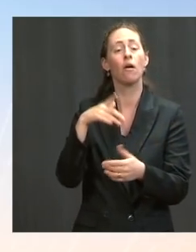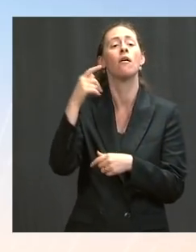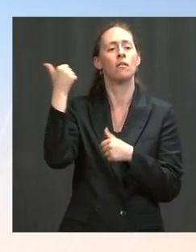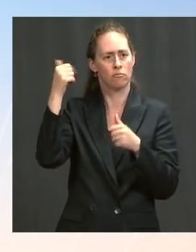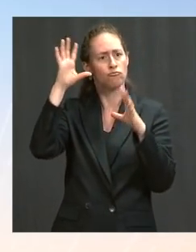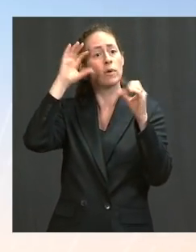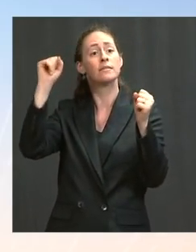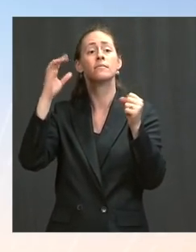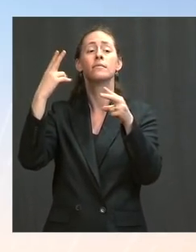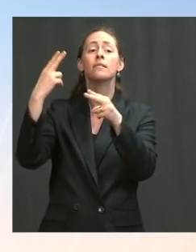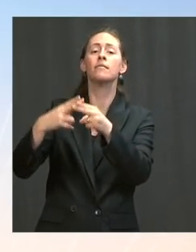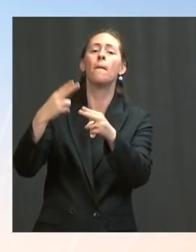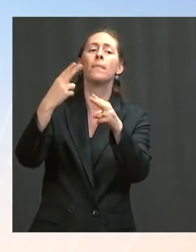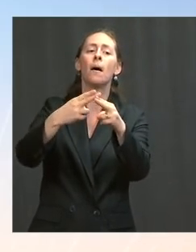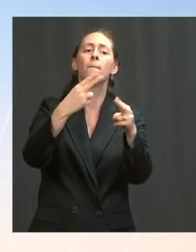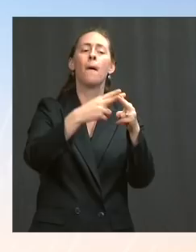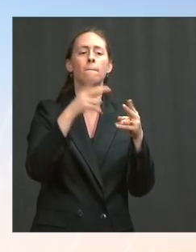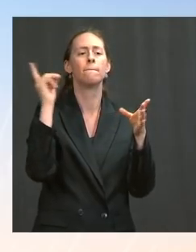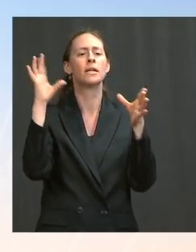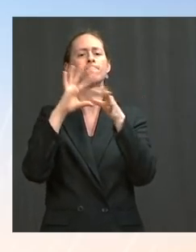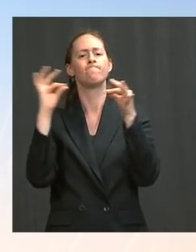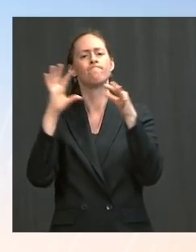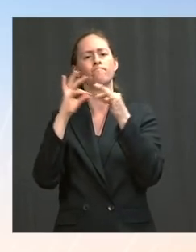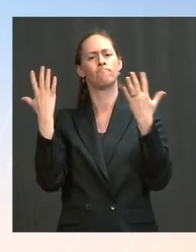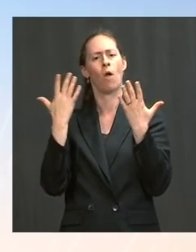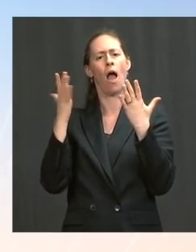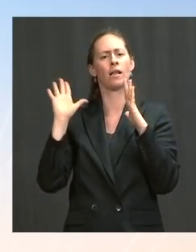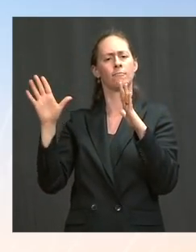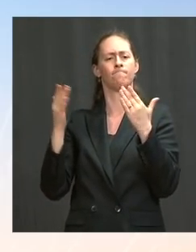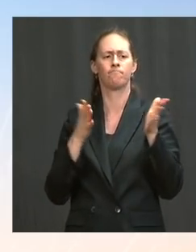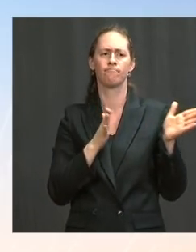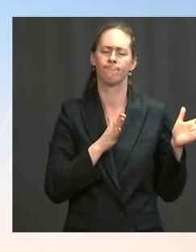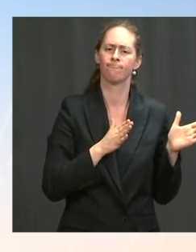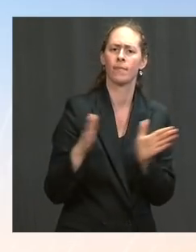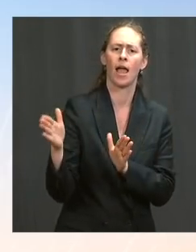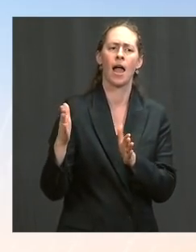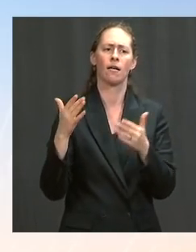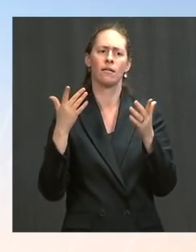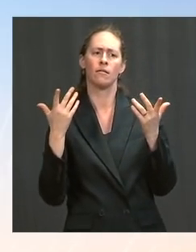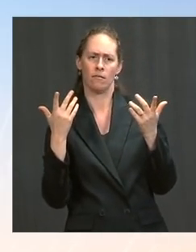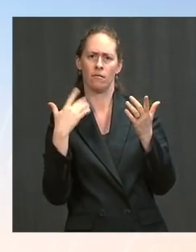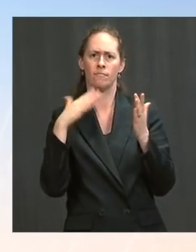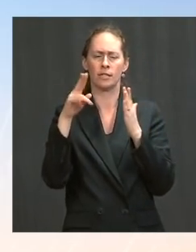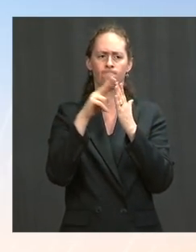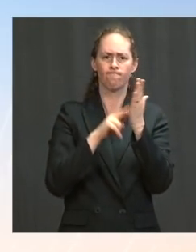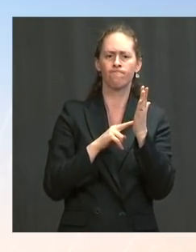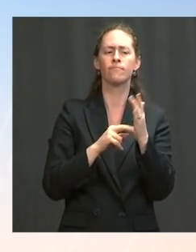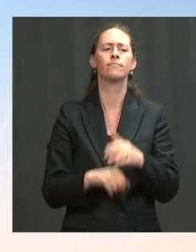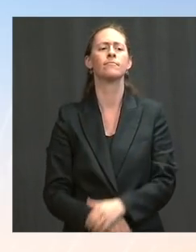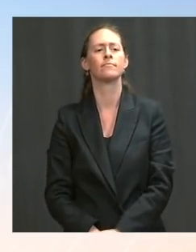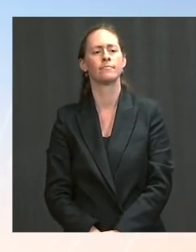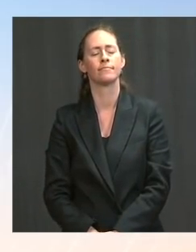And a couple of the points he made in there quite clearly were that when he -- when --